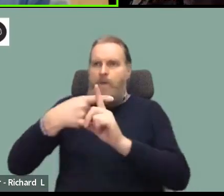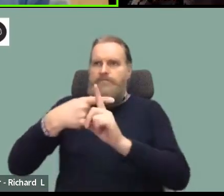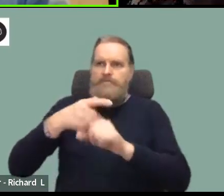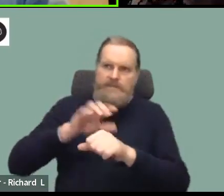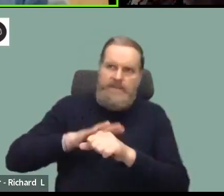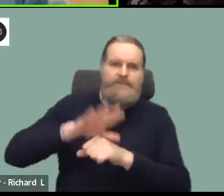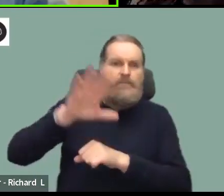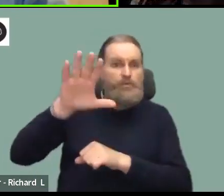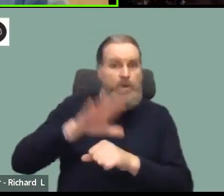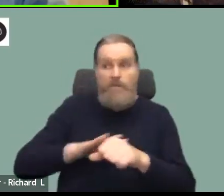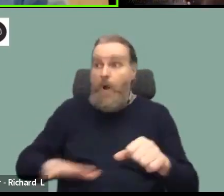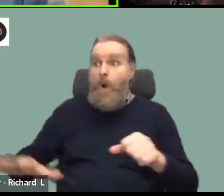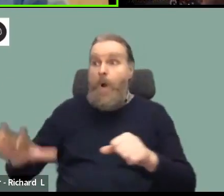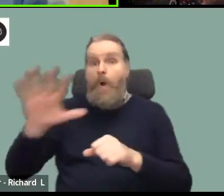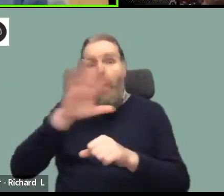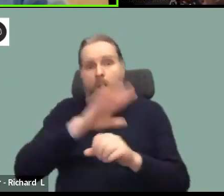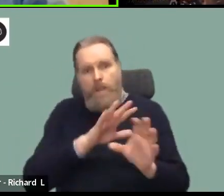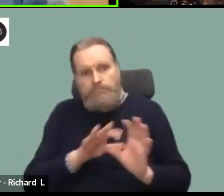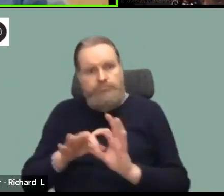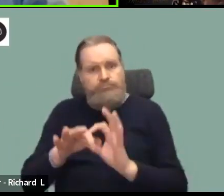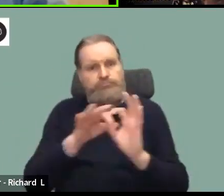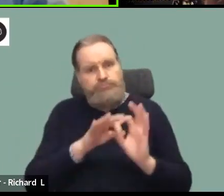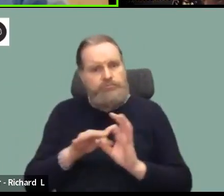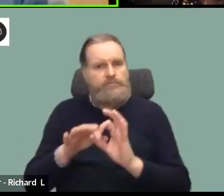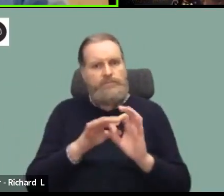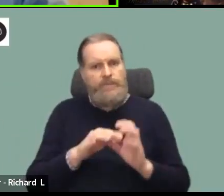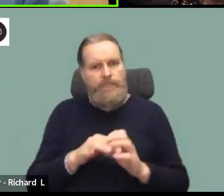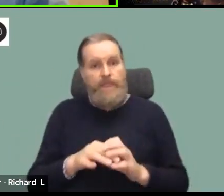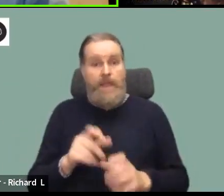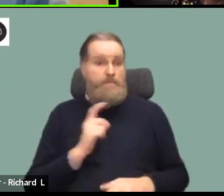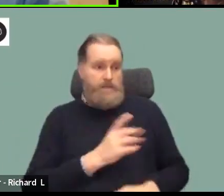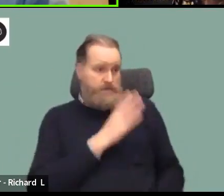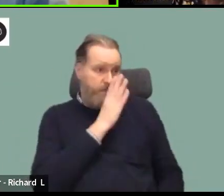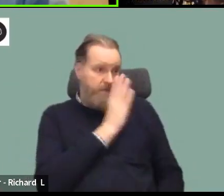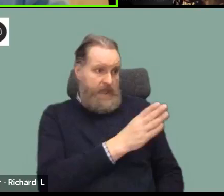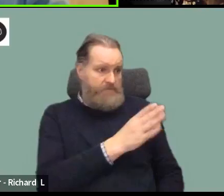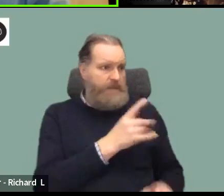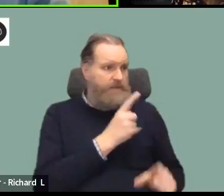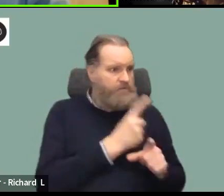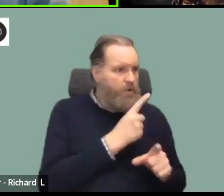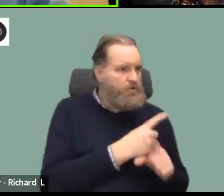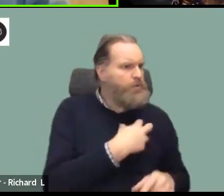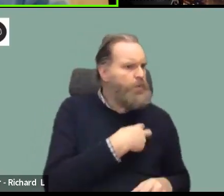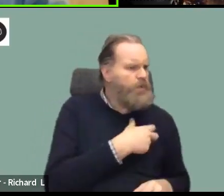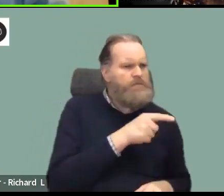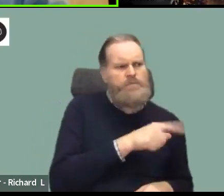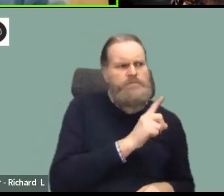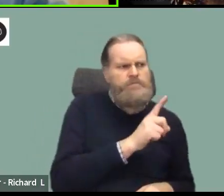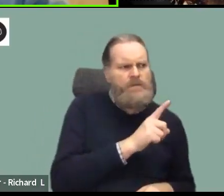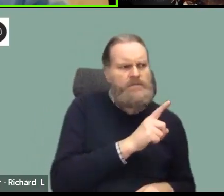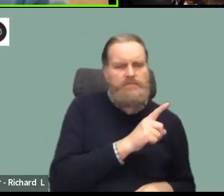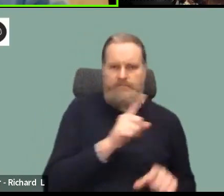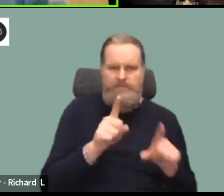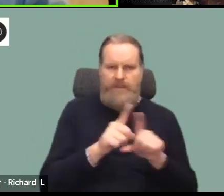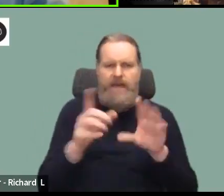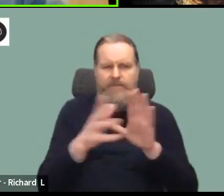go. And we are also individually talk And we are also individually talking to Unions I want to make that point as well so.